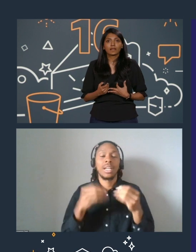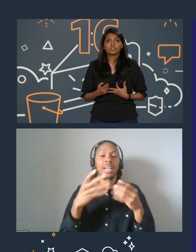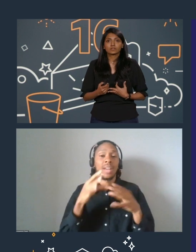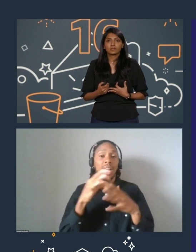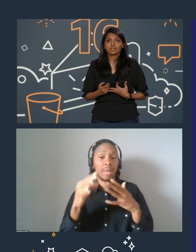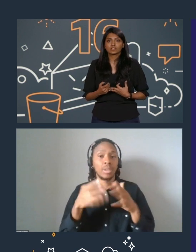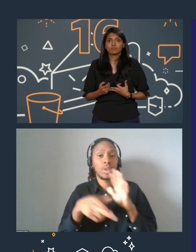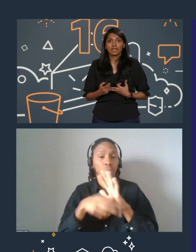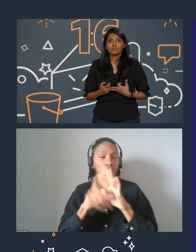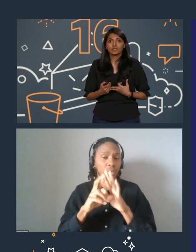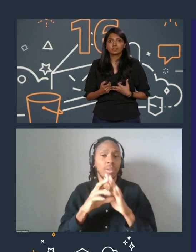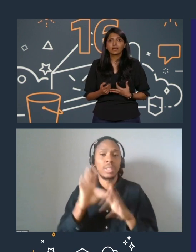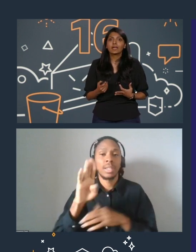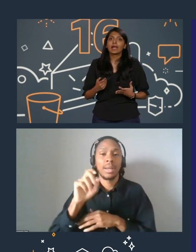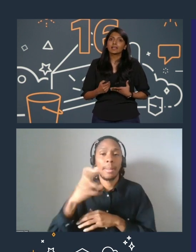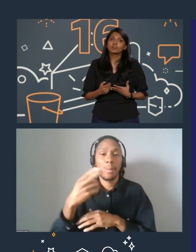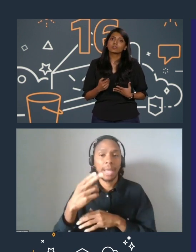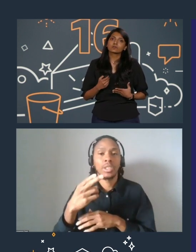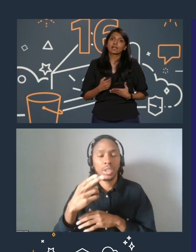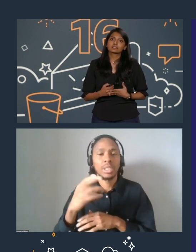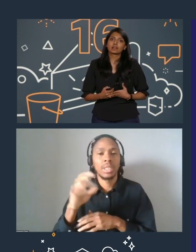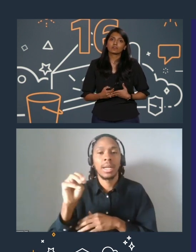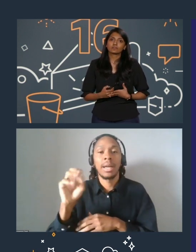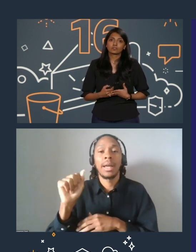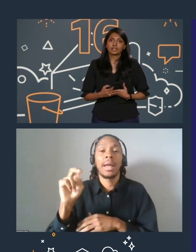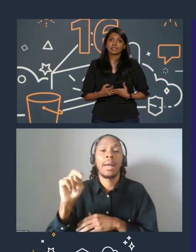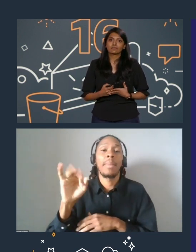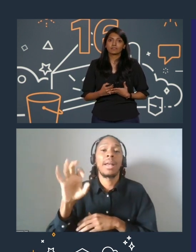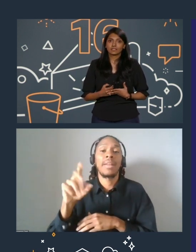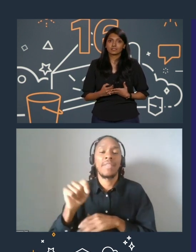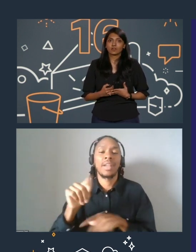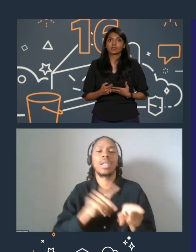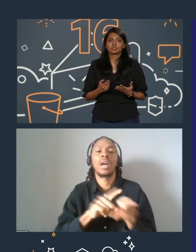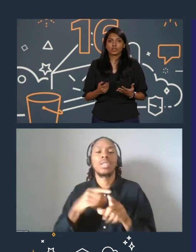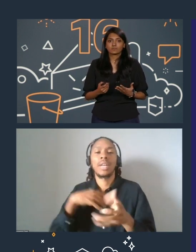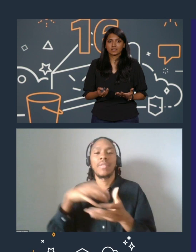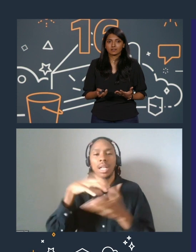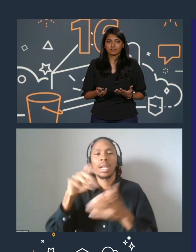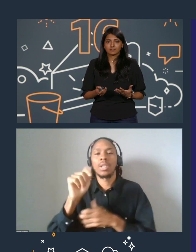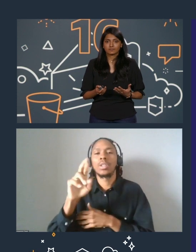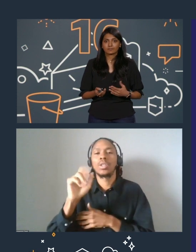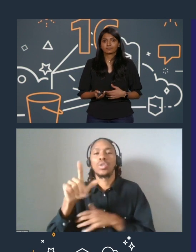replication manifest and also has cloud trail events on the job status.